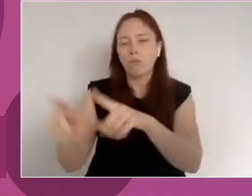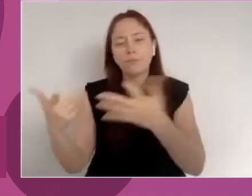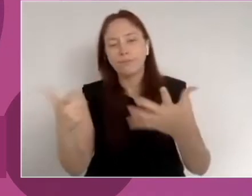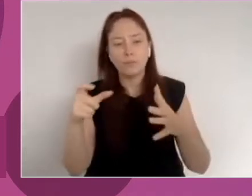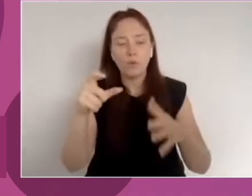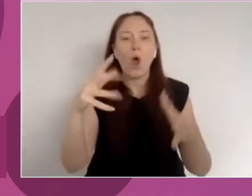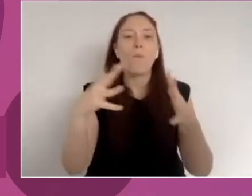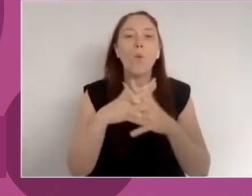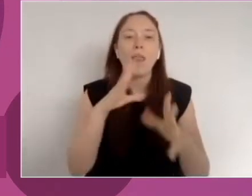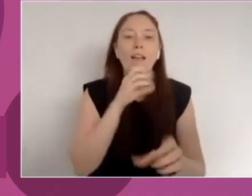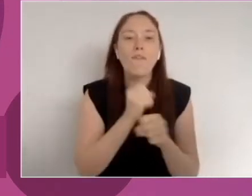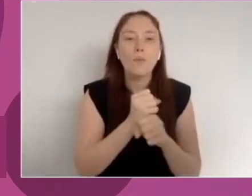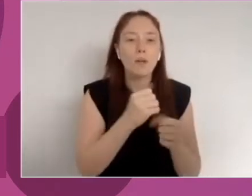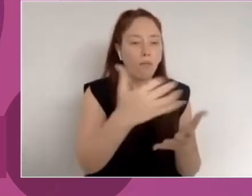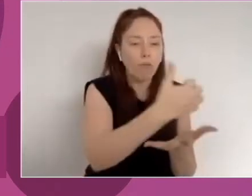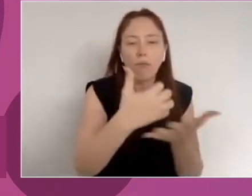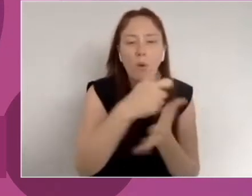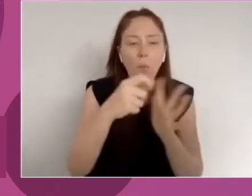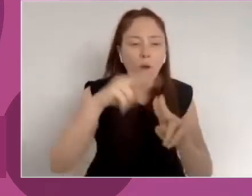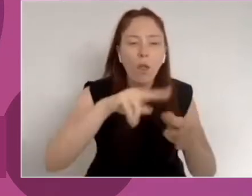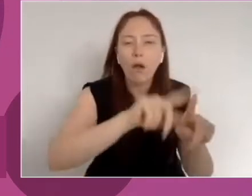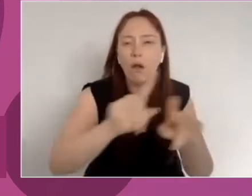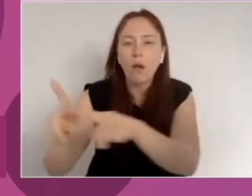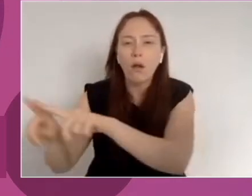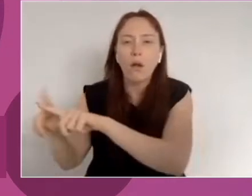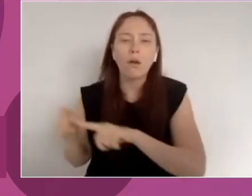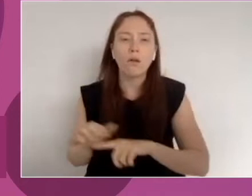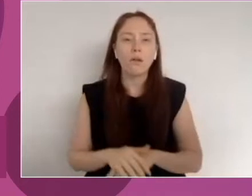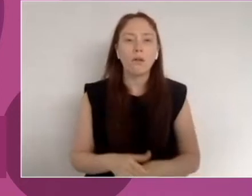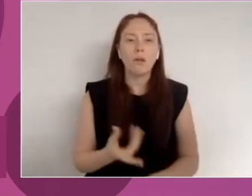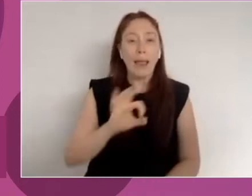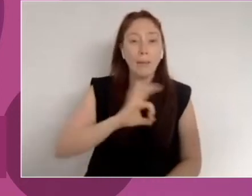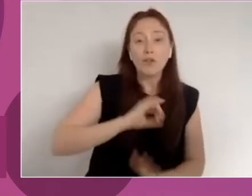working together? How do we get Paul Fletcher, as Minister for the Arts, etc, working with Greg